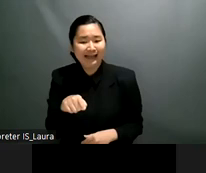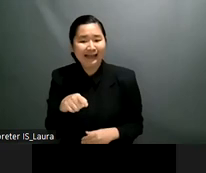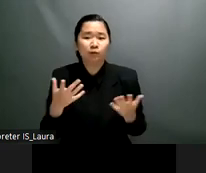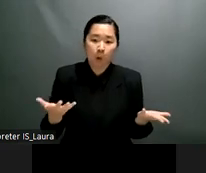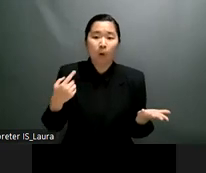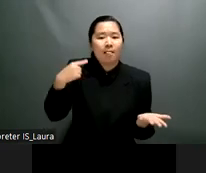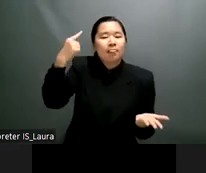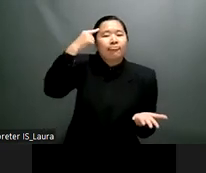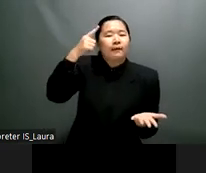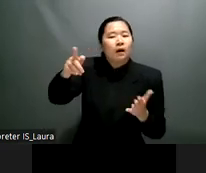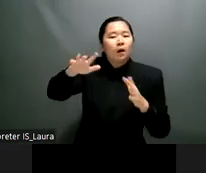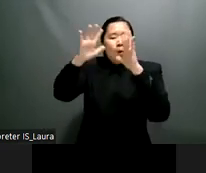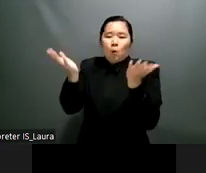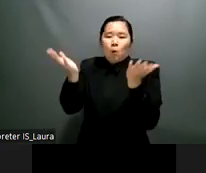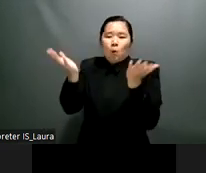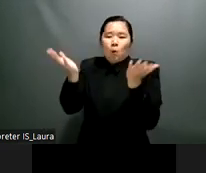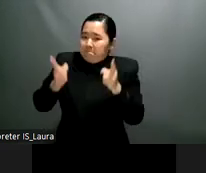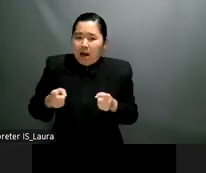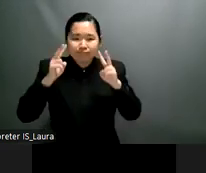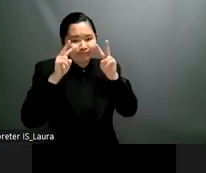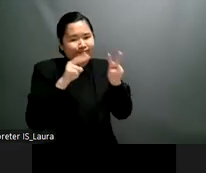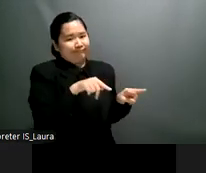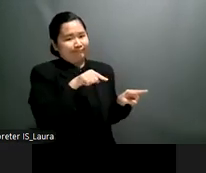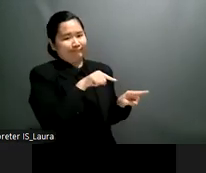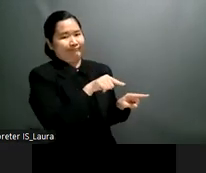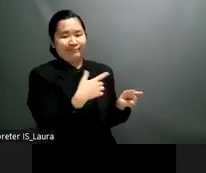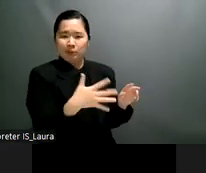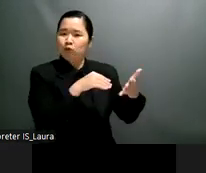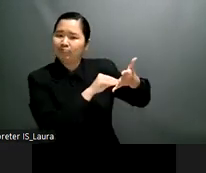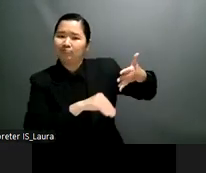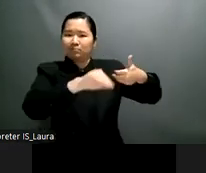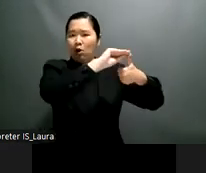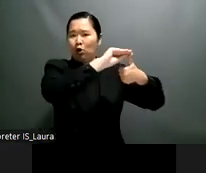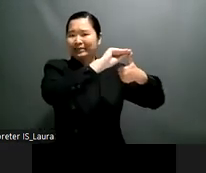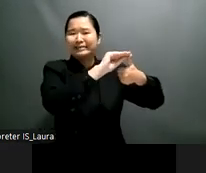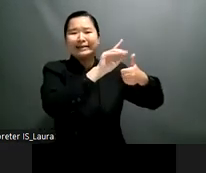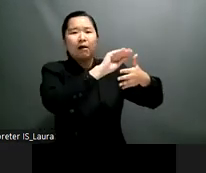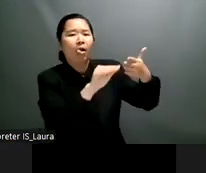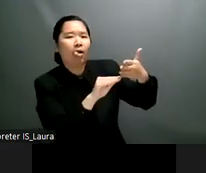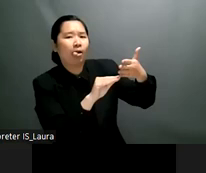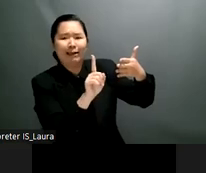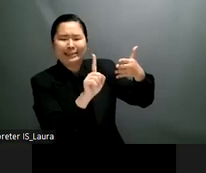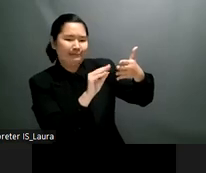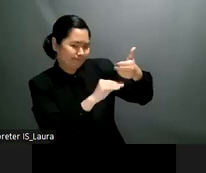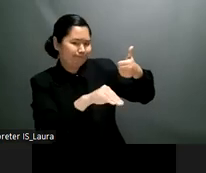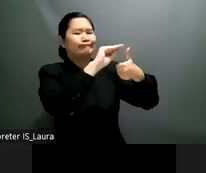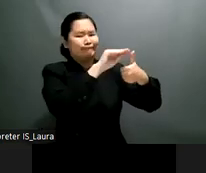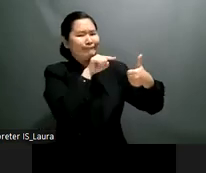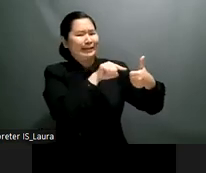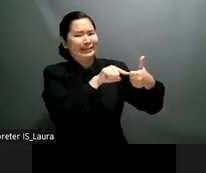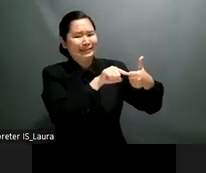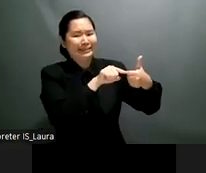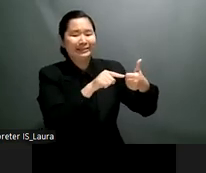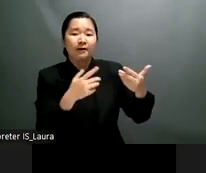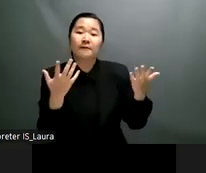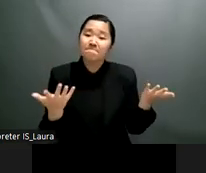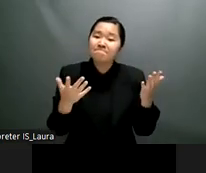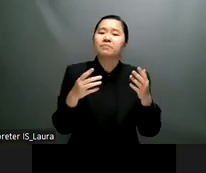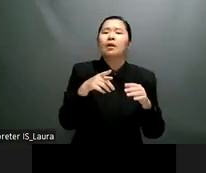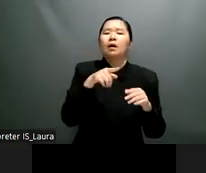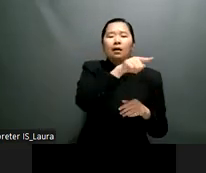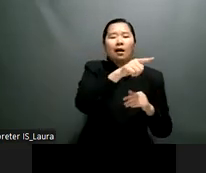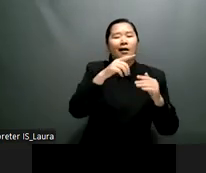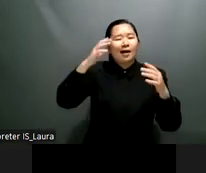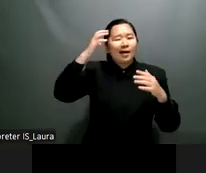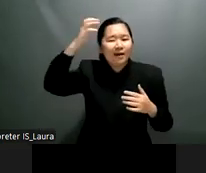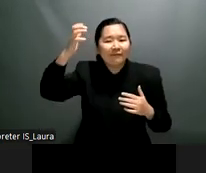is deeply intertwined with international cooperation it is a critical